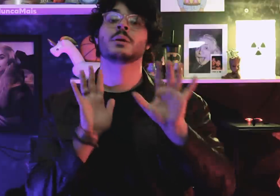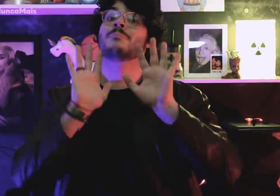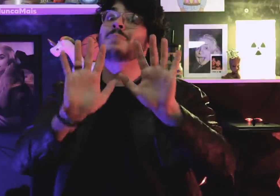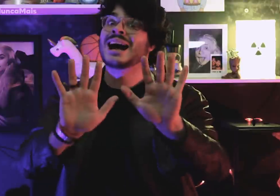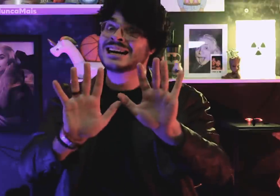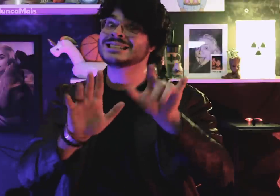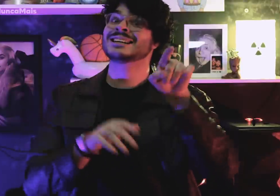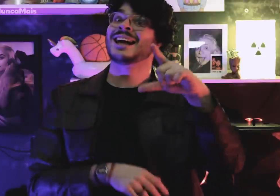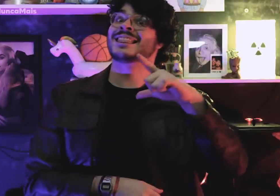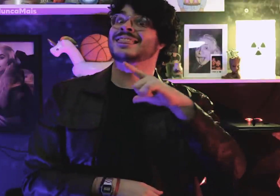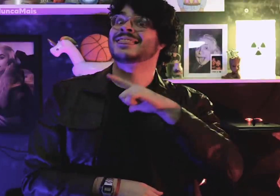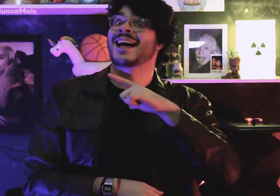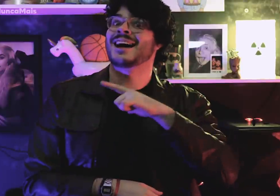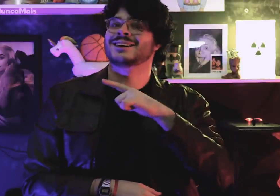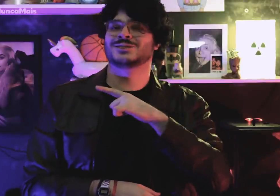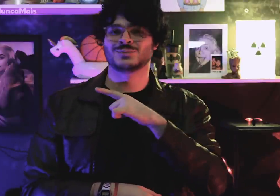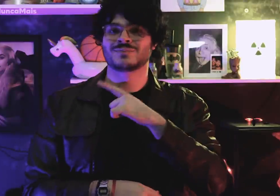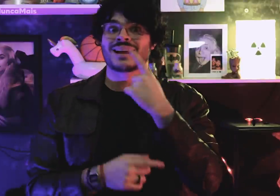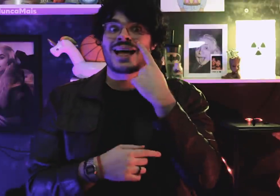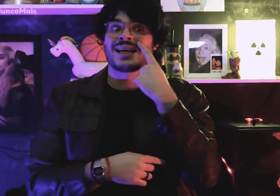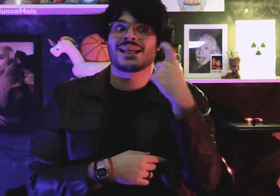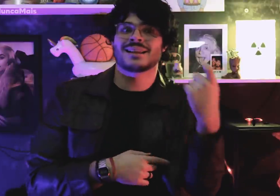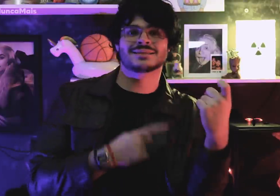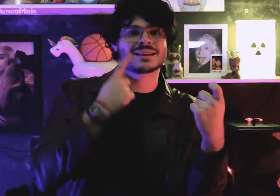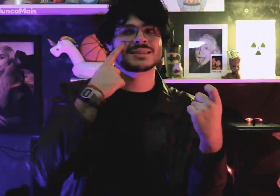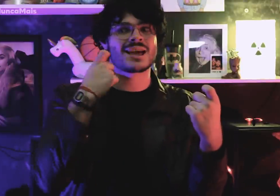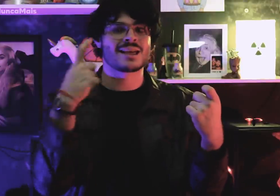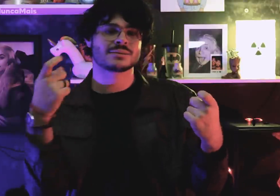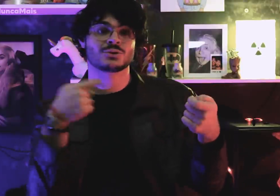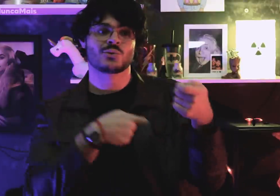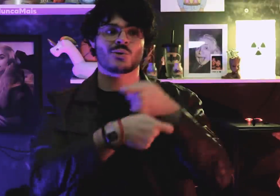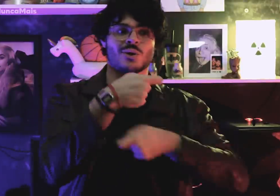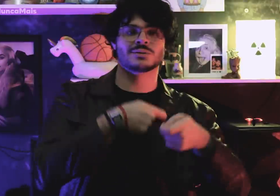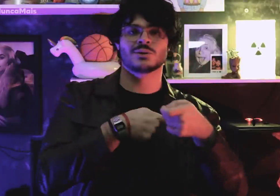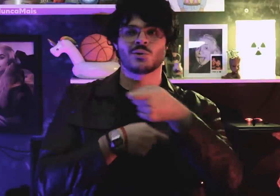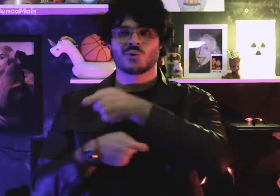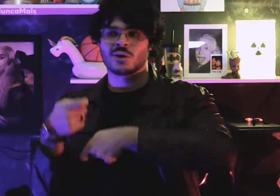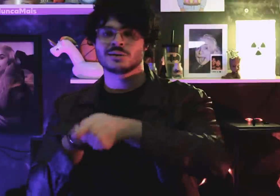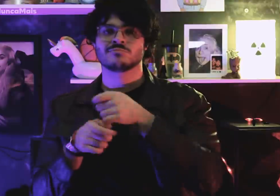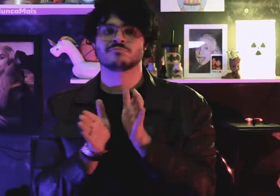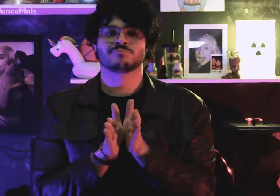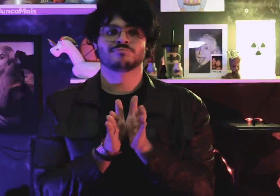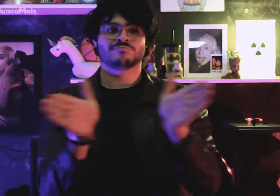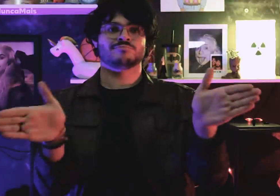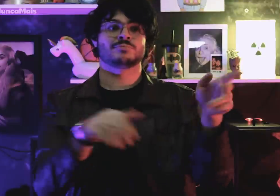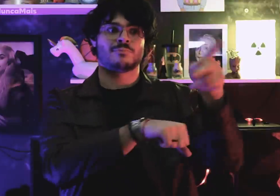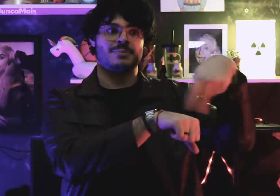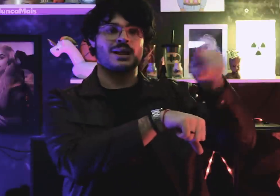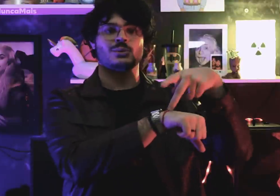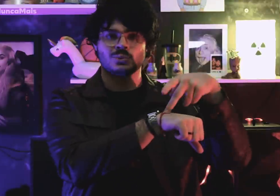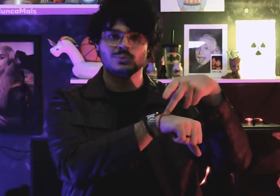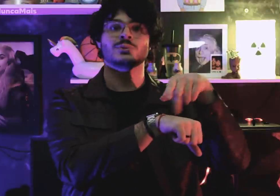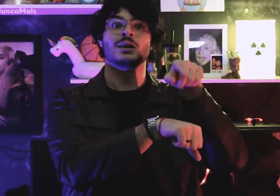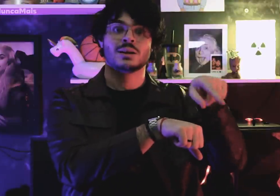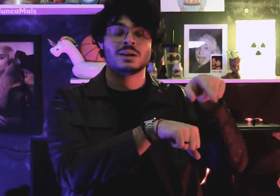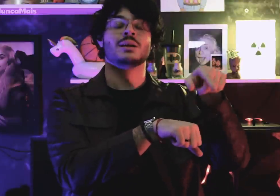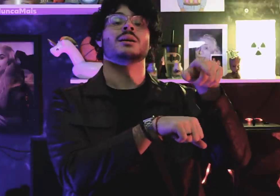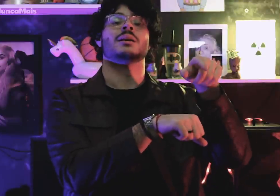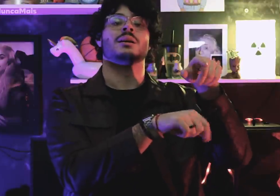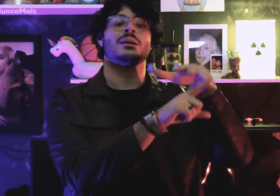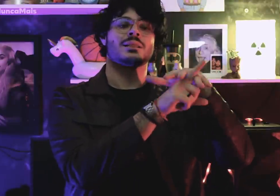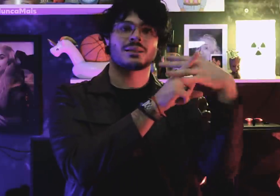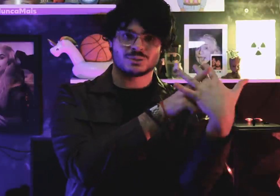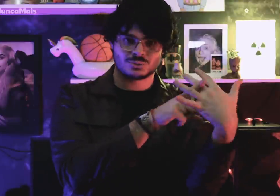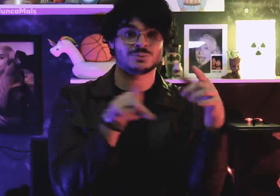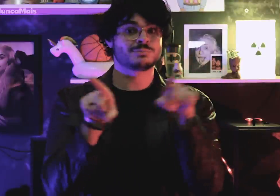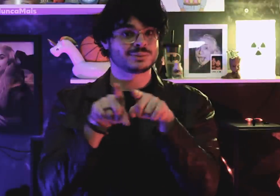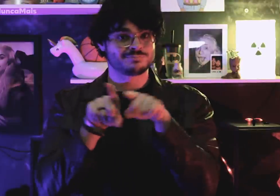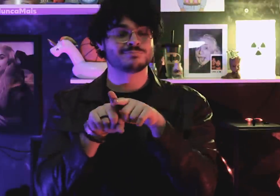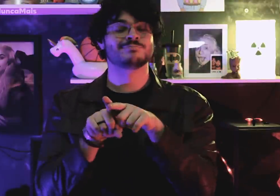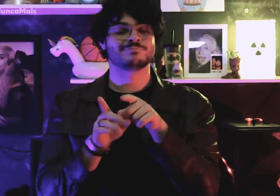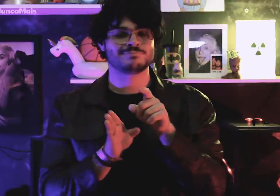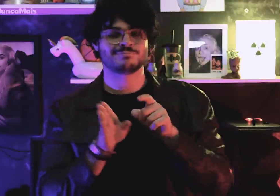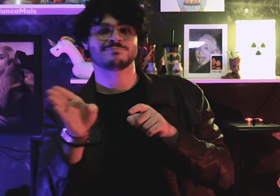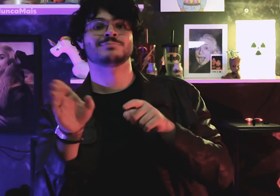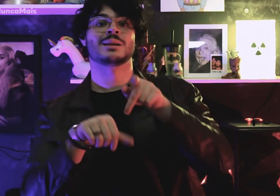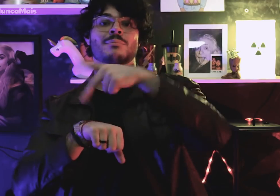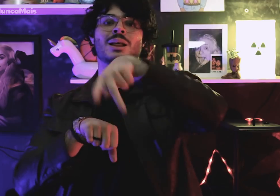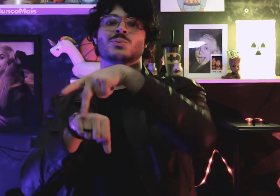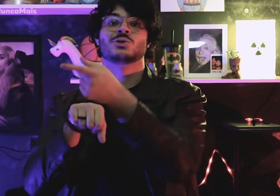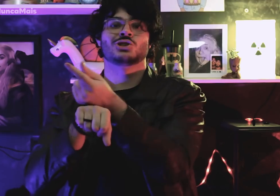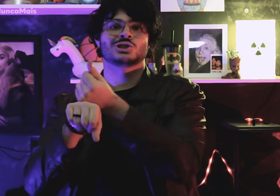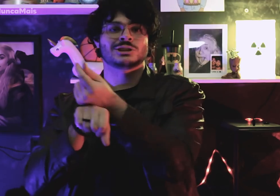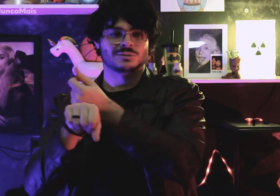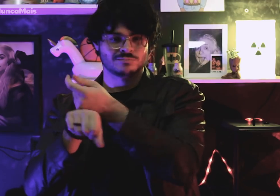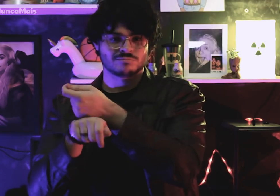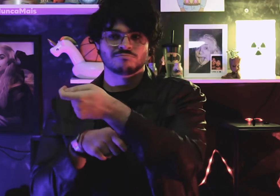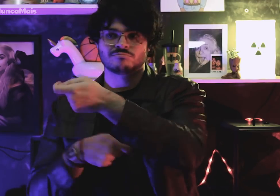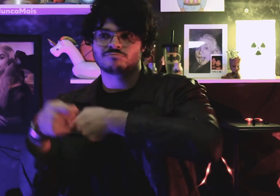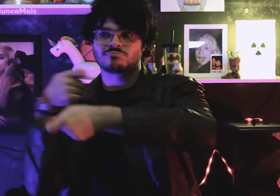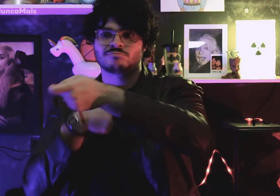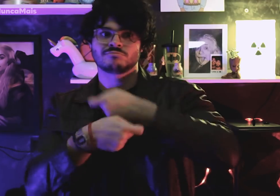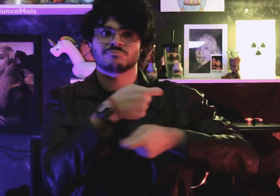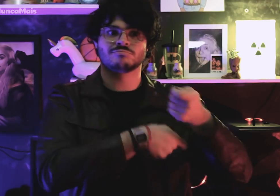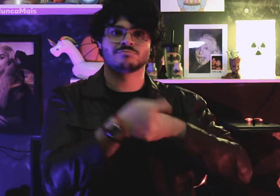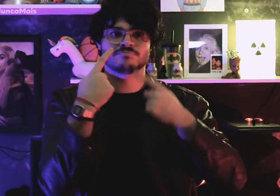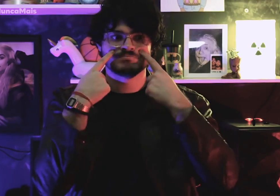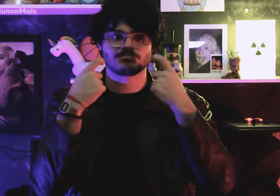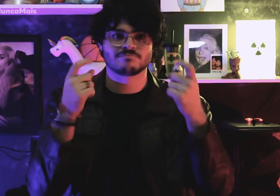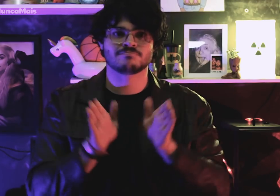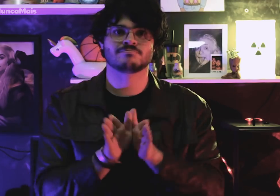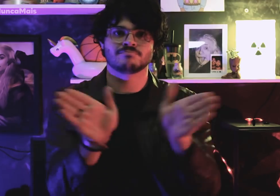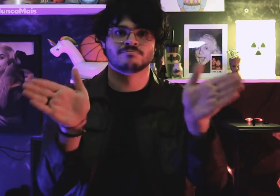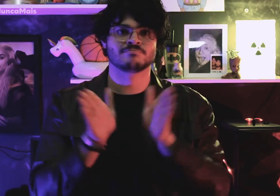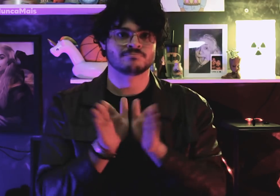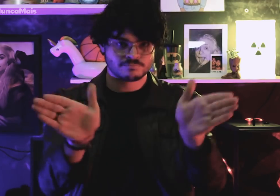but had economic interests in the countries socialists and capitalists at the same time.